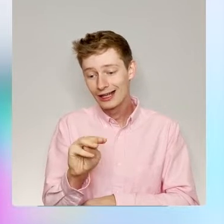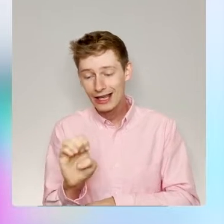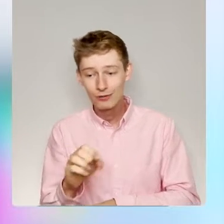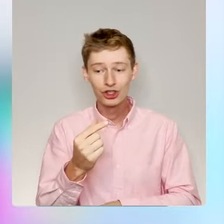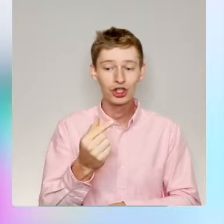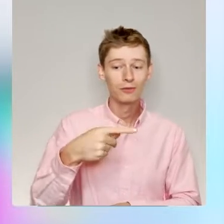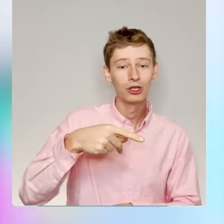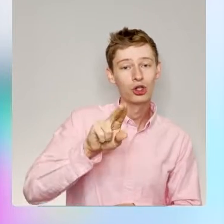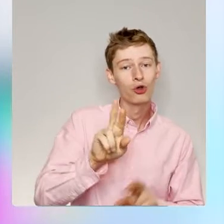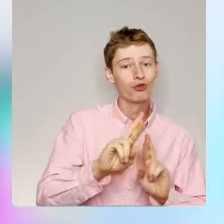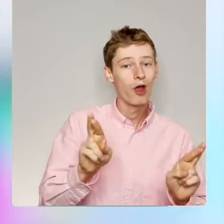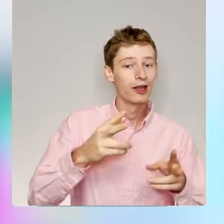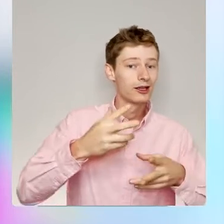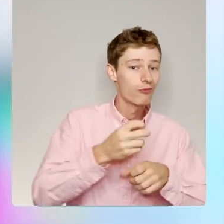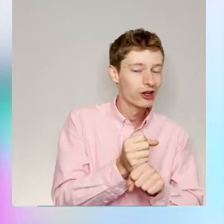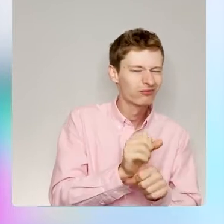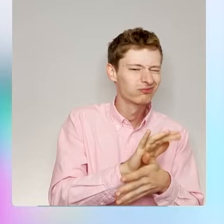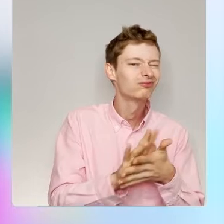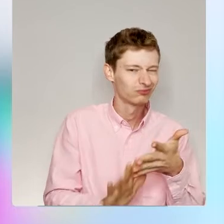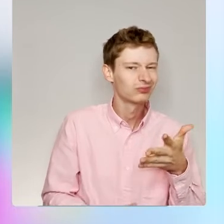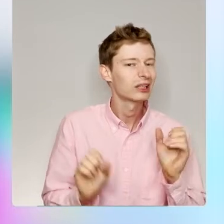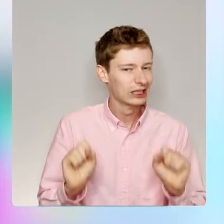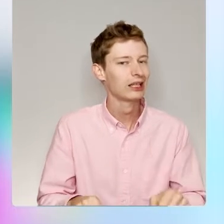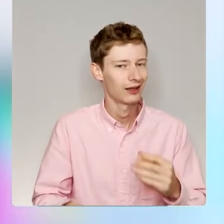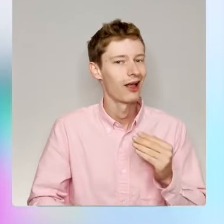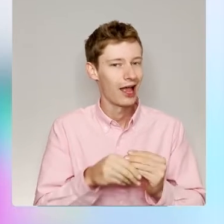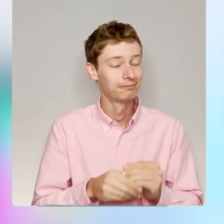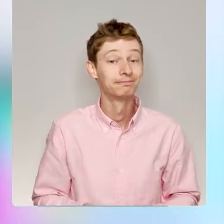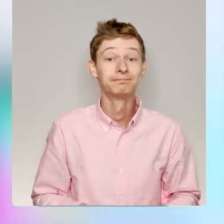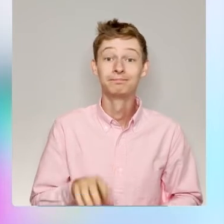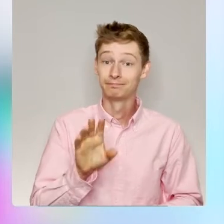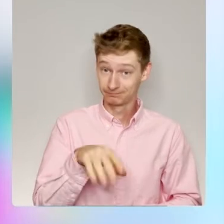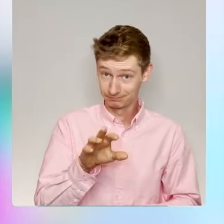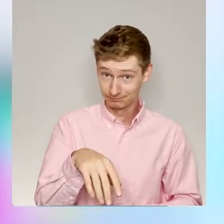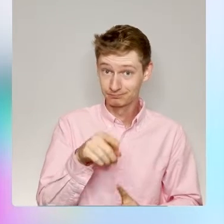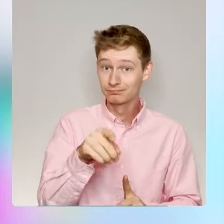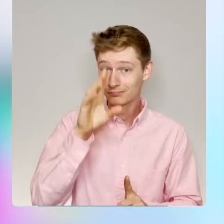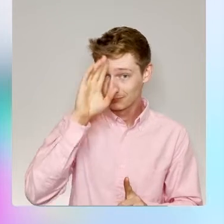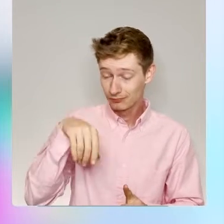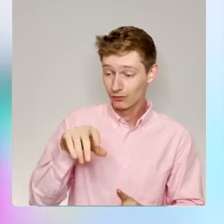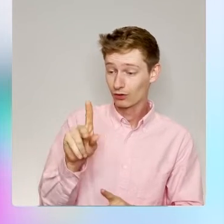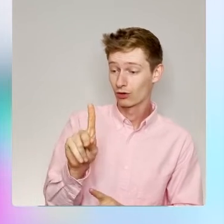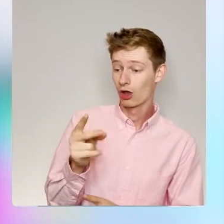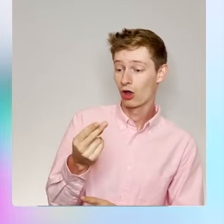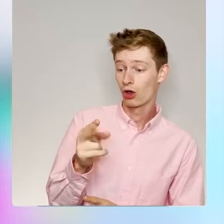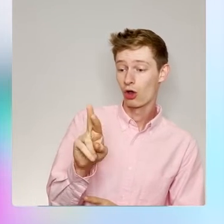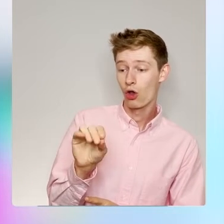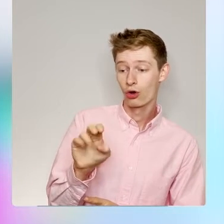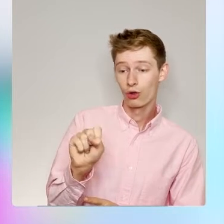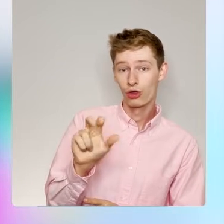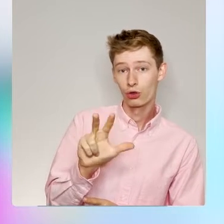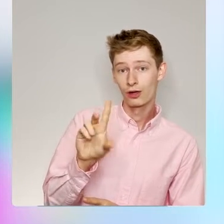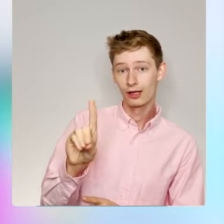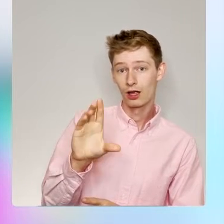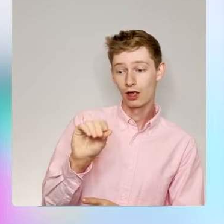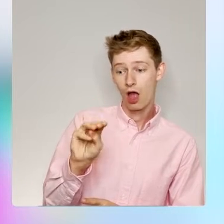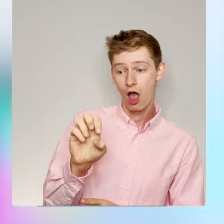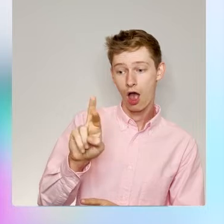to enable more realistic and accurate materials for product renders. So great, that settles the model format.